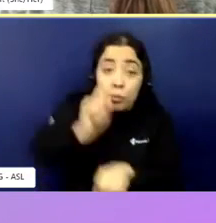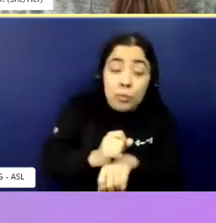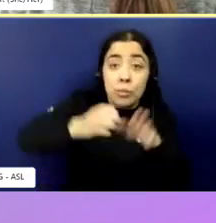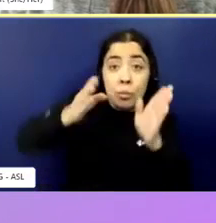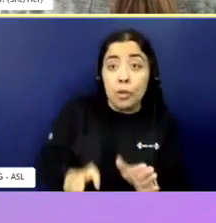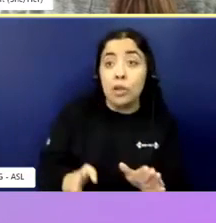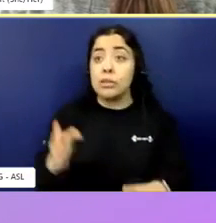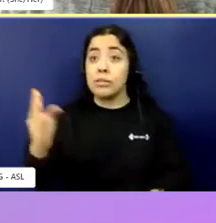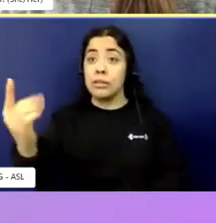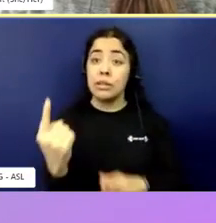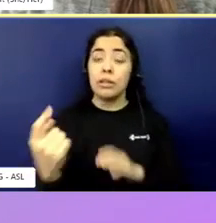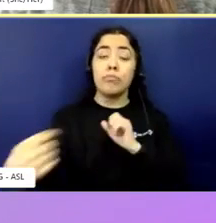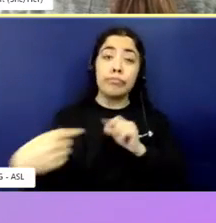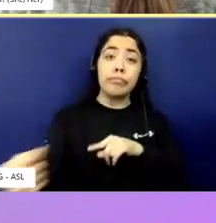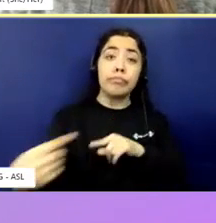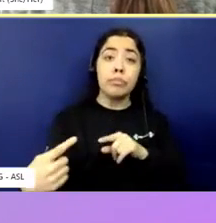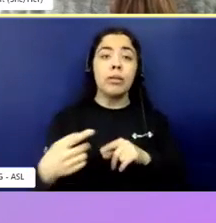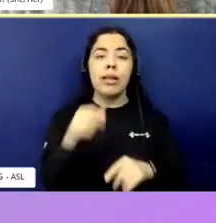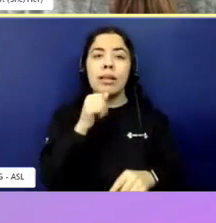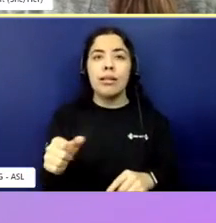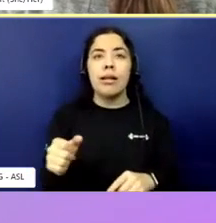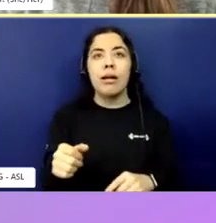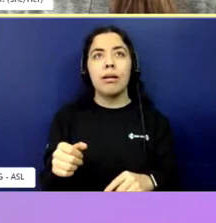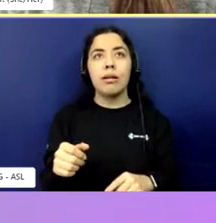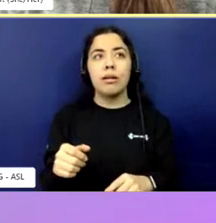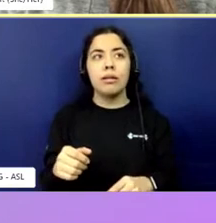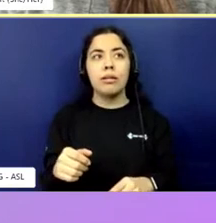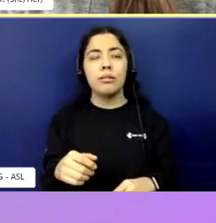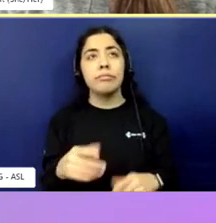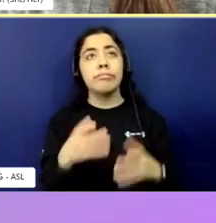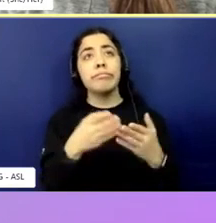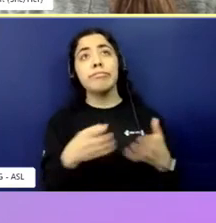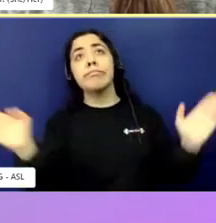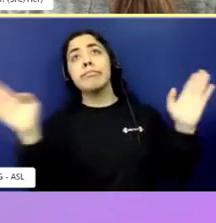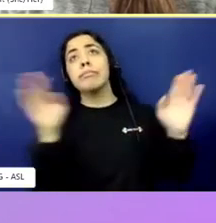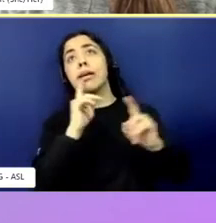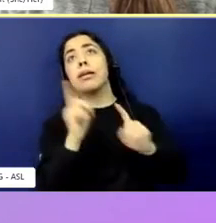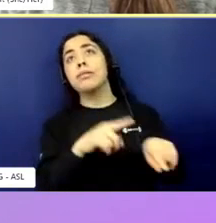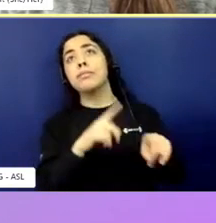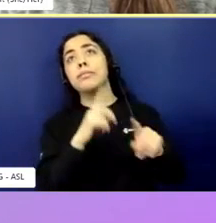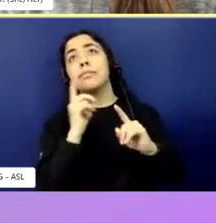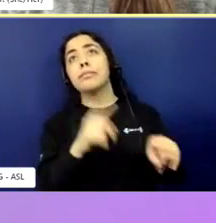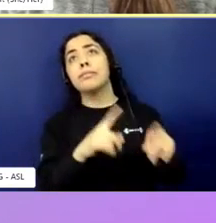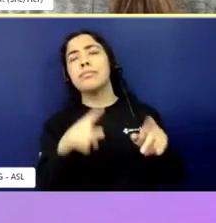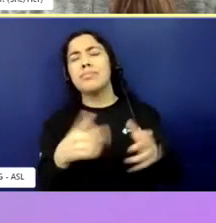Cheap ads are the worst. Chat features are pain, gets easier when you get a real person and